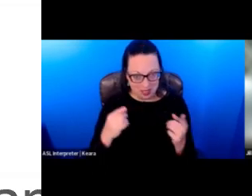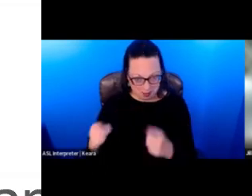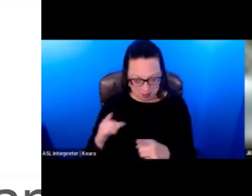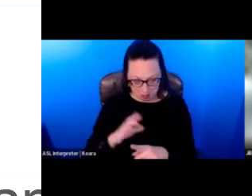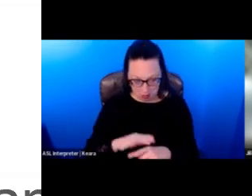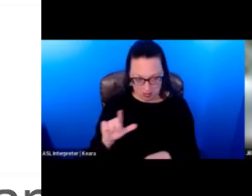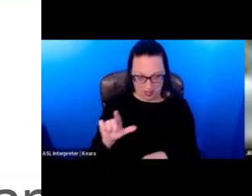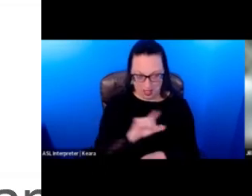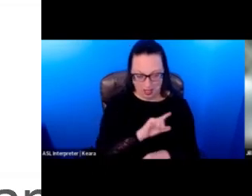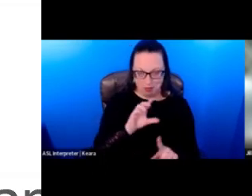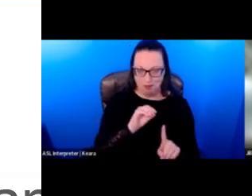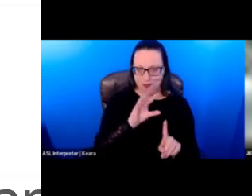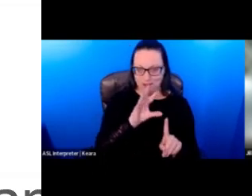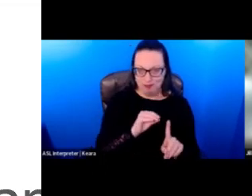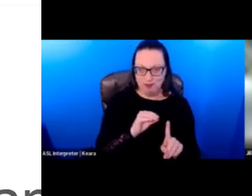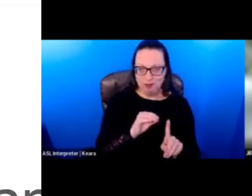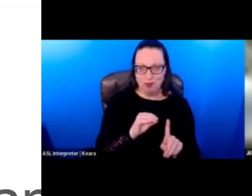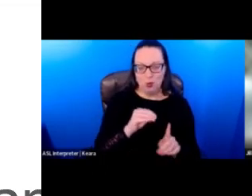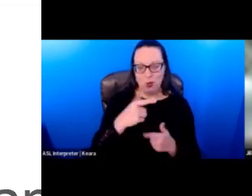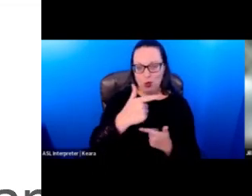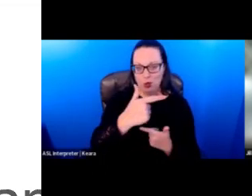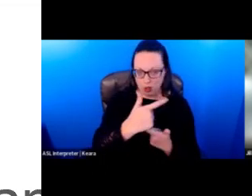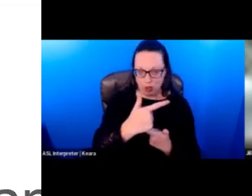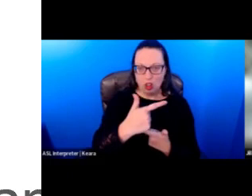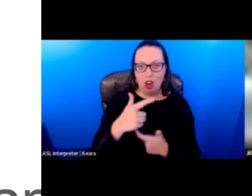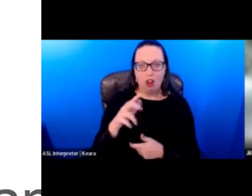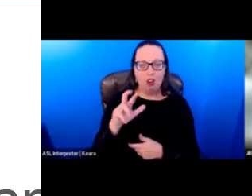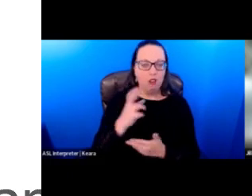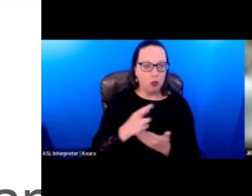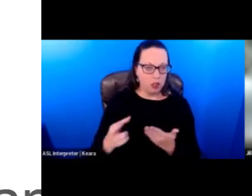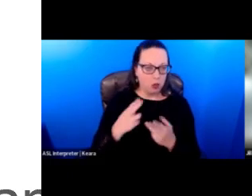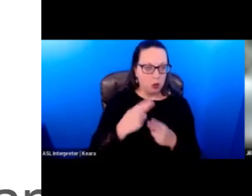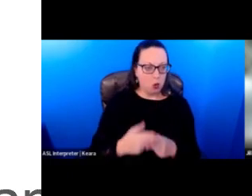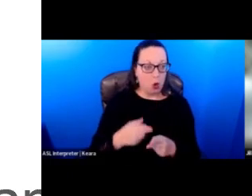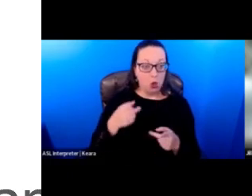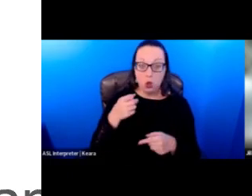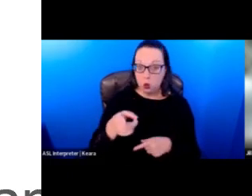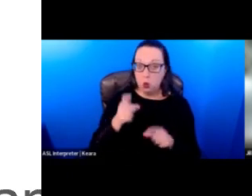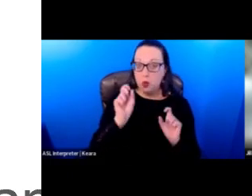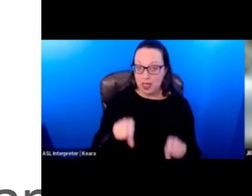screenshot. I have a resource and it's called, You Can Work After Brain Injury: Improving